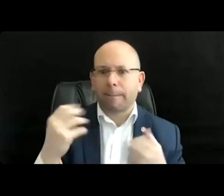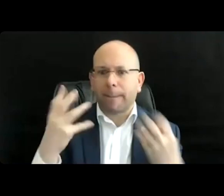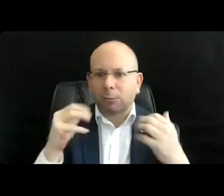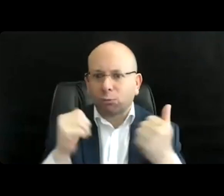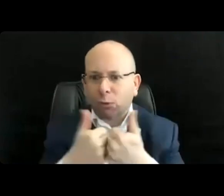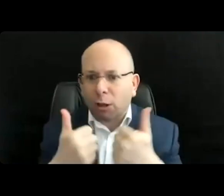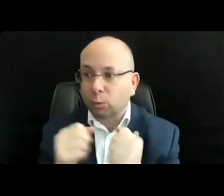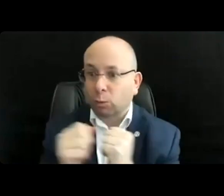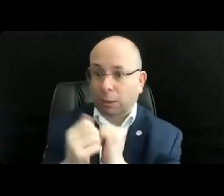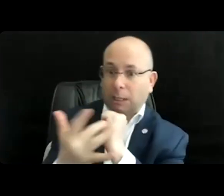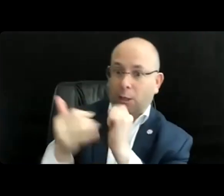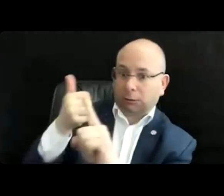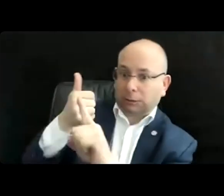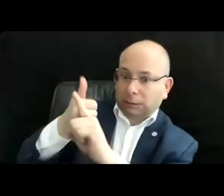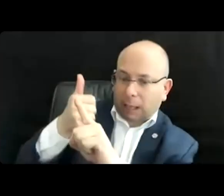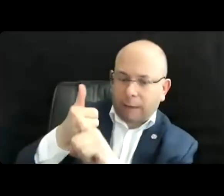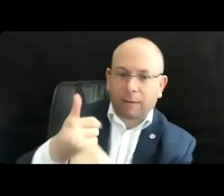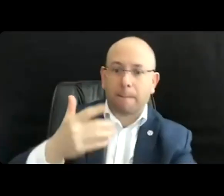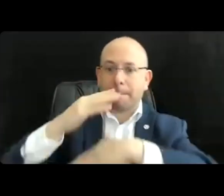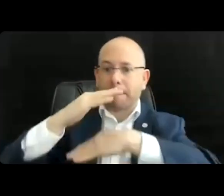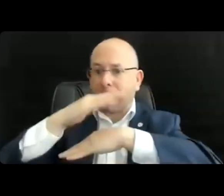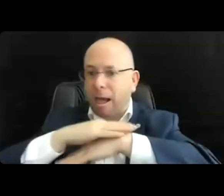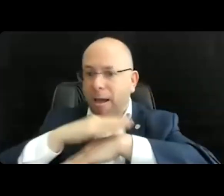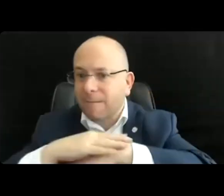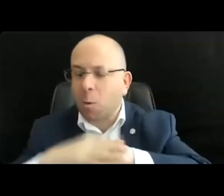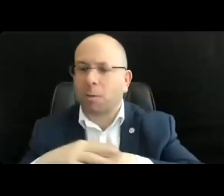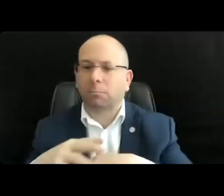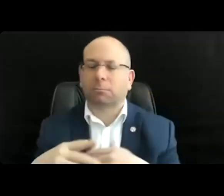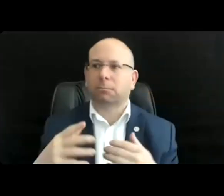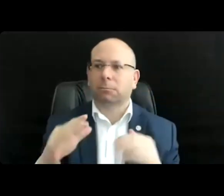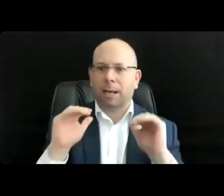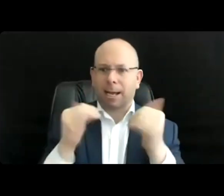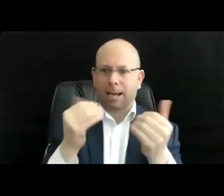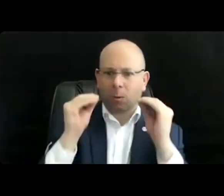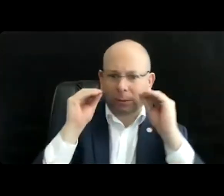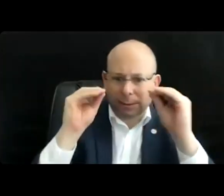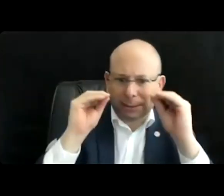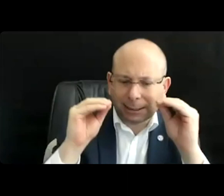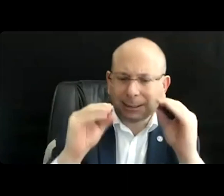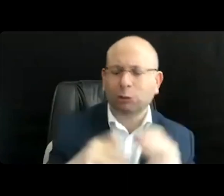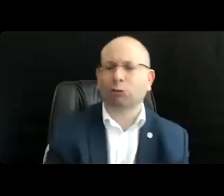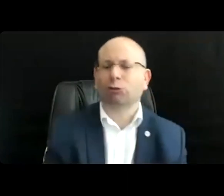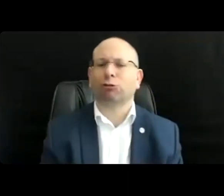Looking at the uses of technology and the myriad challenges that exist there with various